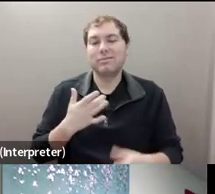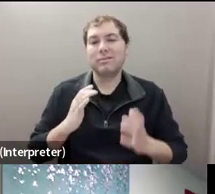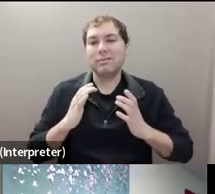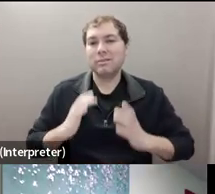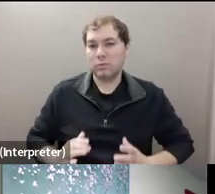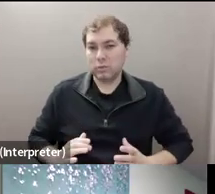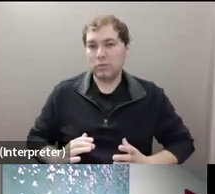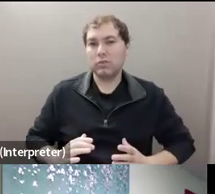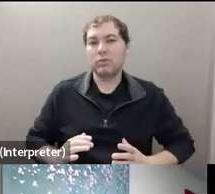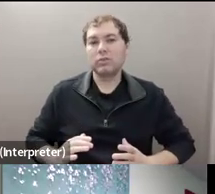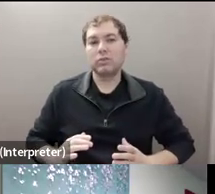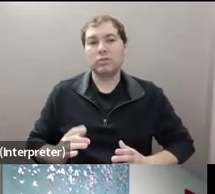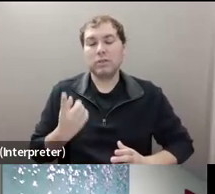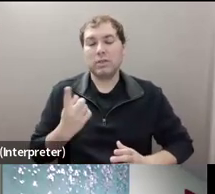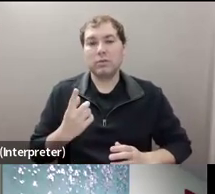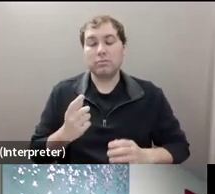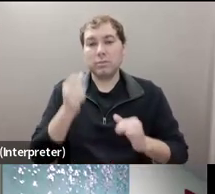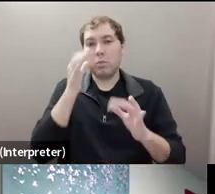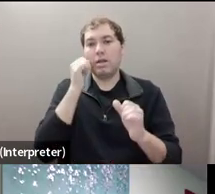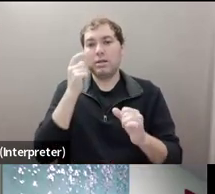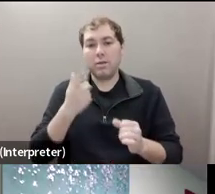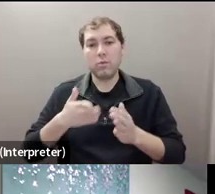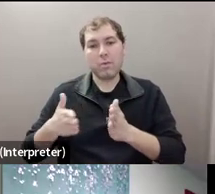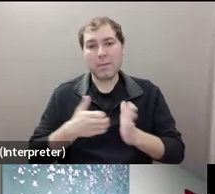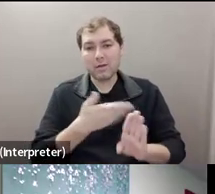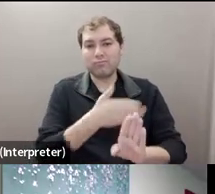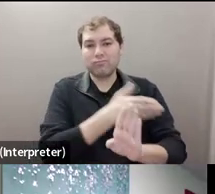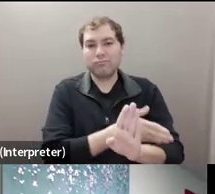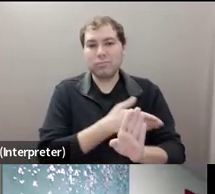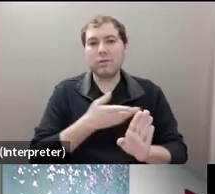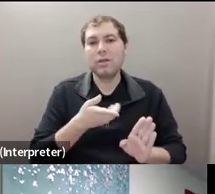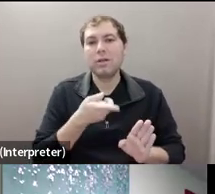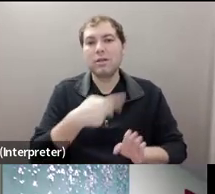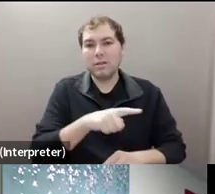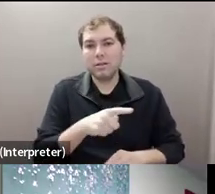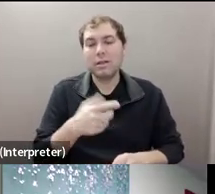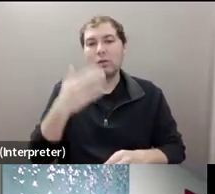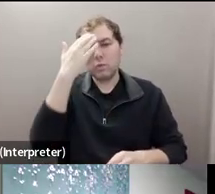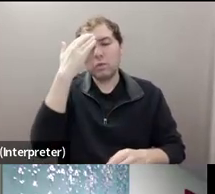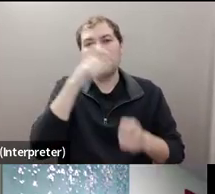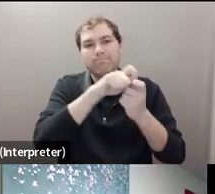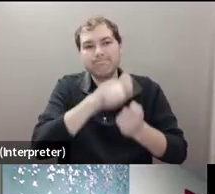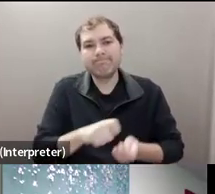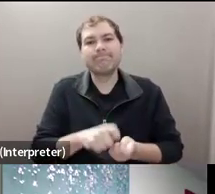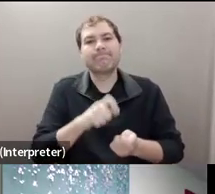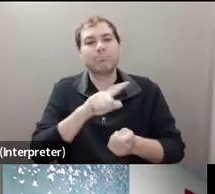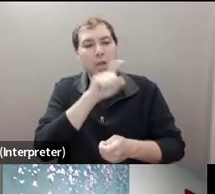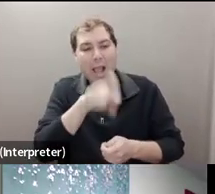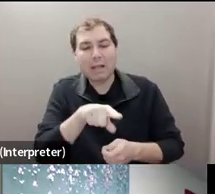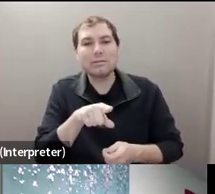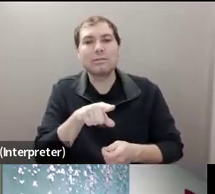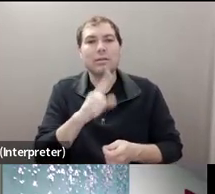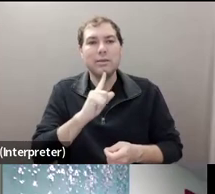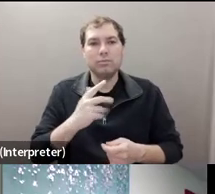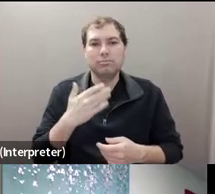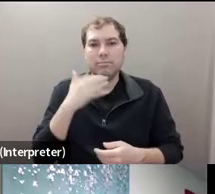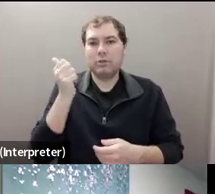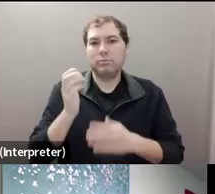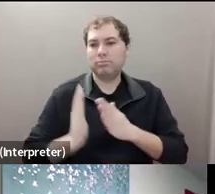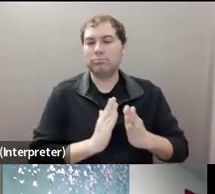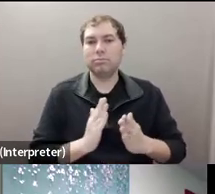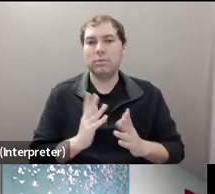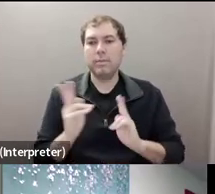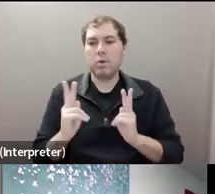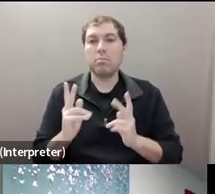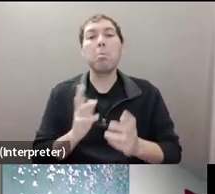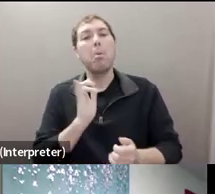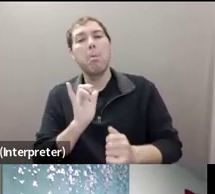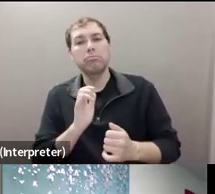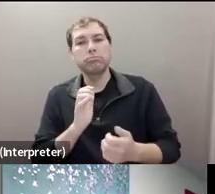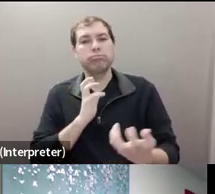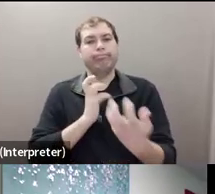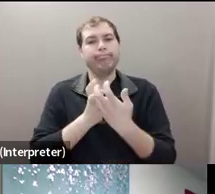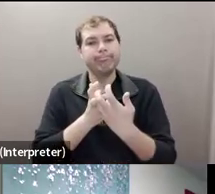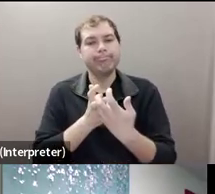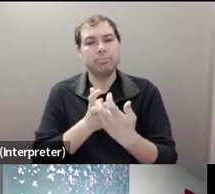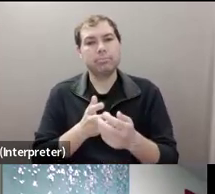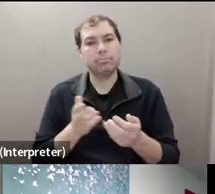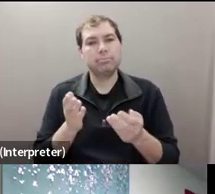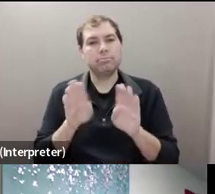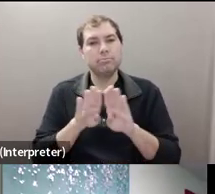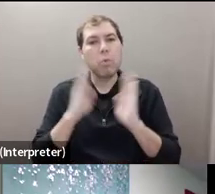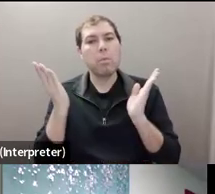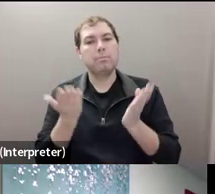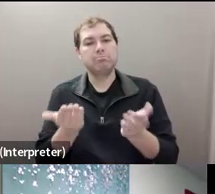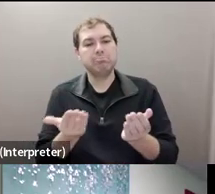Rebecca - APRIL: were surprised at how well when they were prepared, and they had a script, and they knew precisely what they needed to ask for that people became much more accommodating and were more open, maybe, to their needs than they thought.